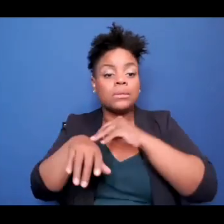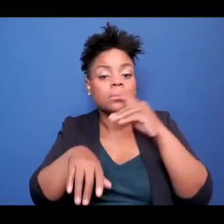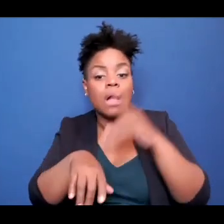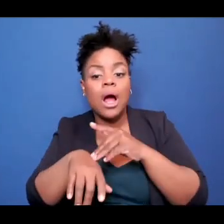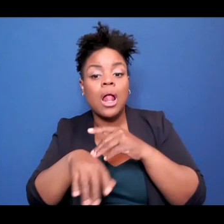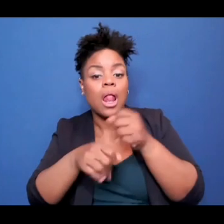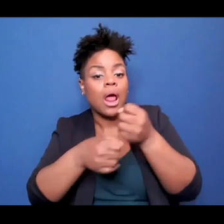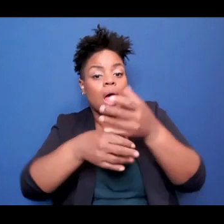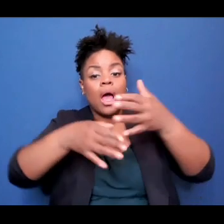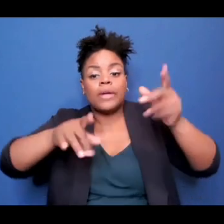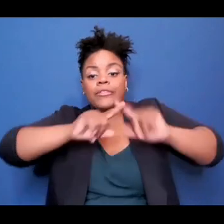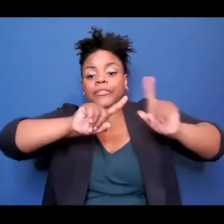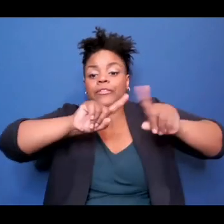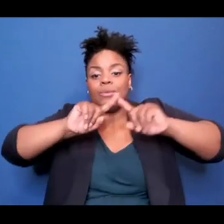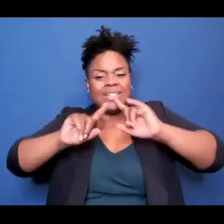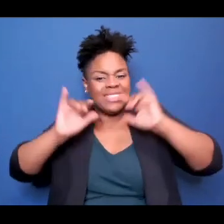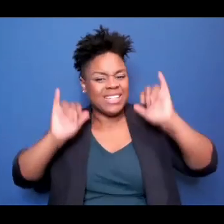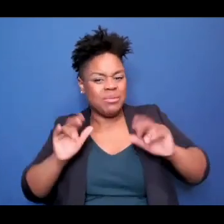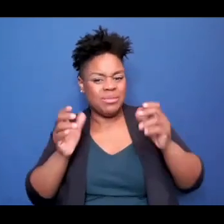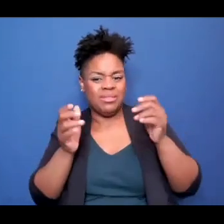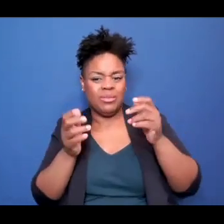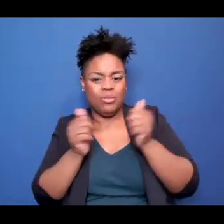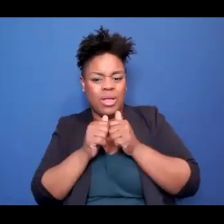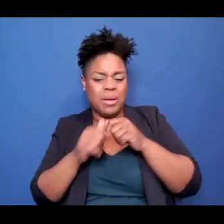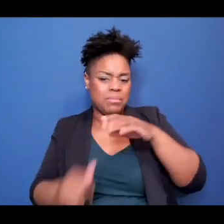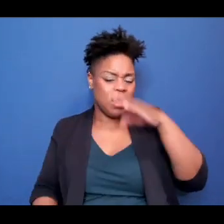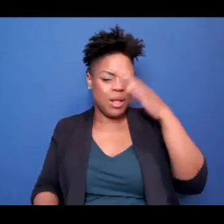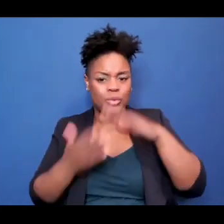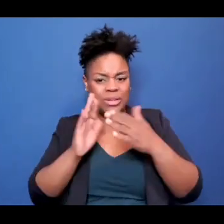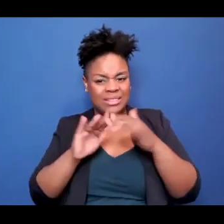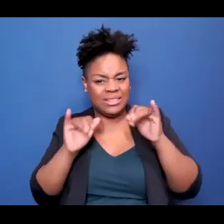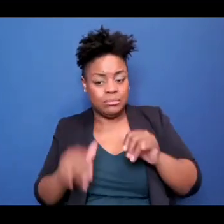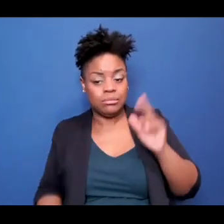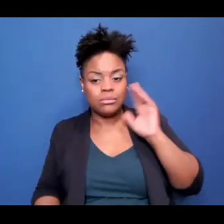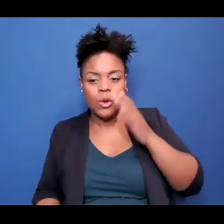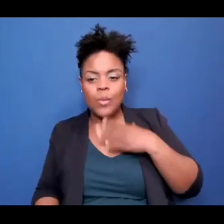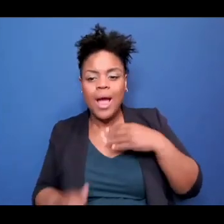URBAN SPACE? SO THAT'S THE CENTRAL QUESTION TO THE BOOK.